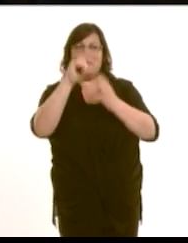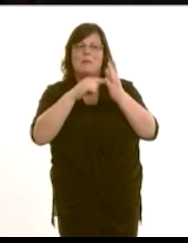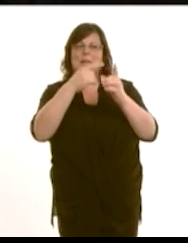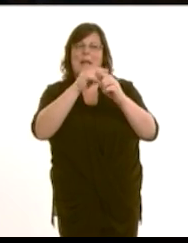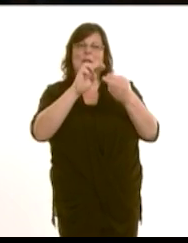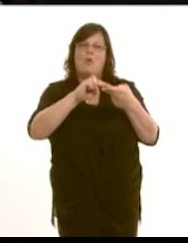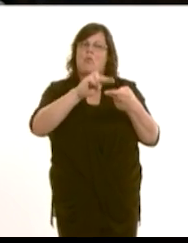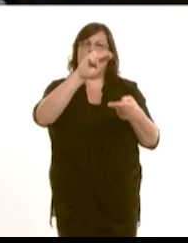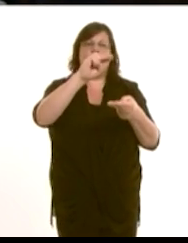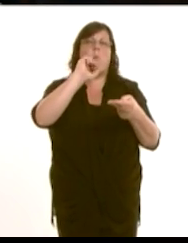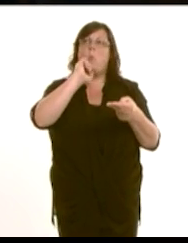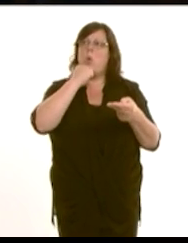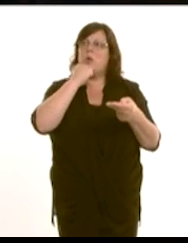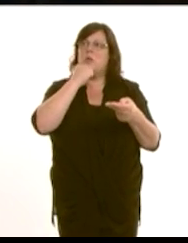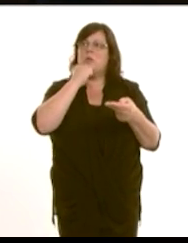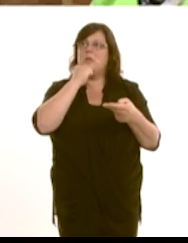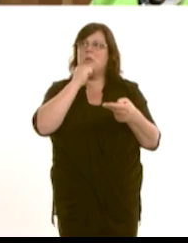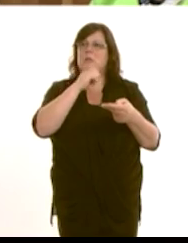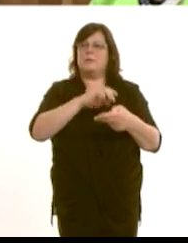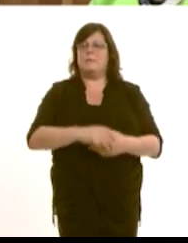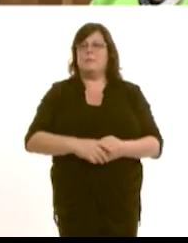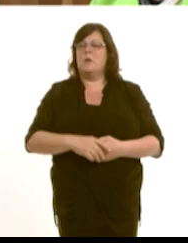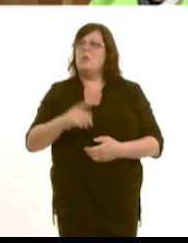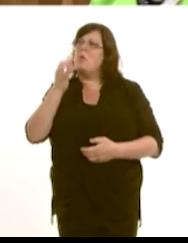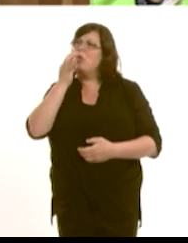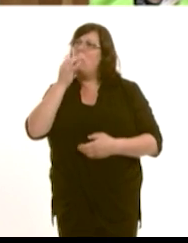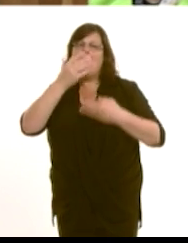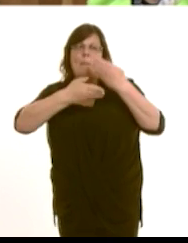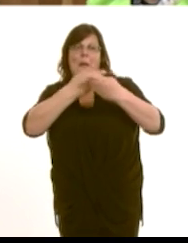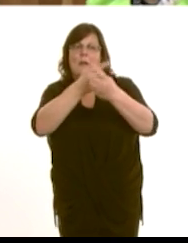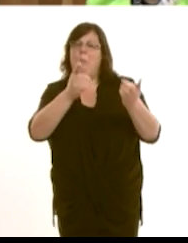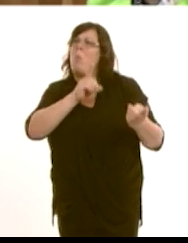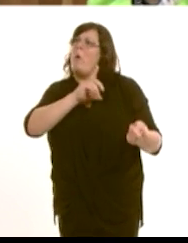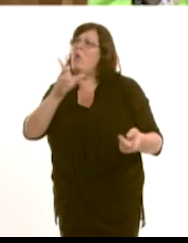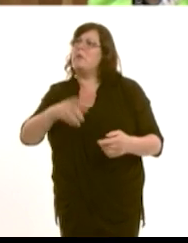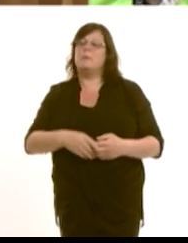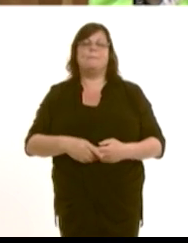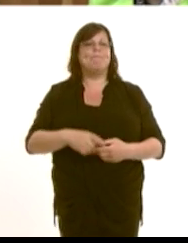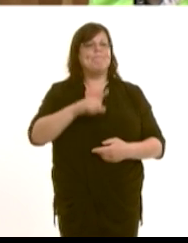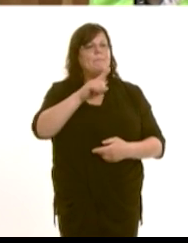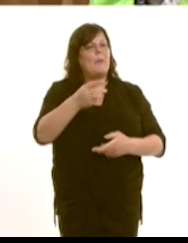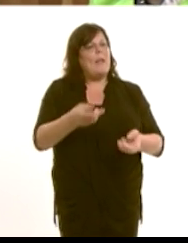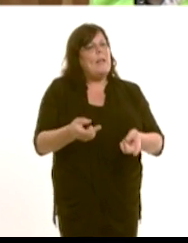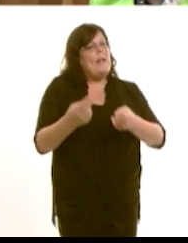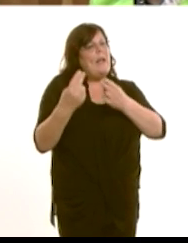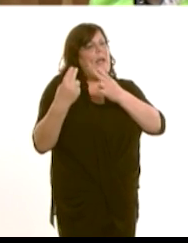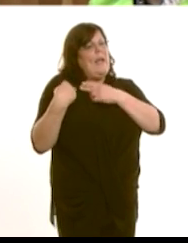for which they were actually intended? Carwyn Jones: Well, devolution means itís not for a purpose intended, for a start; itís